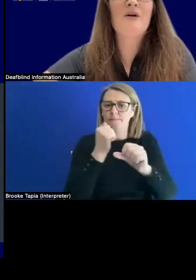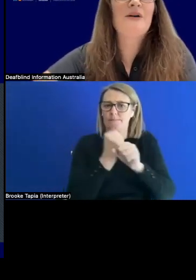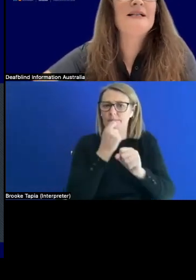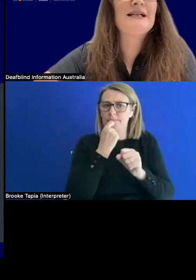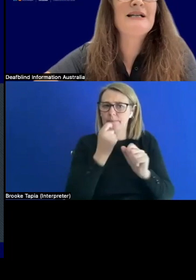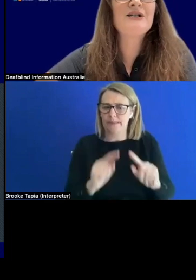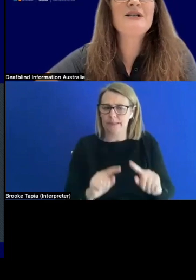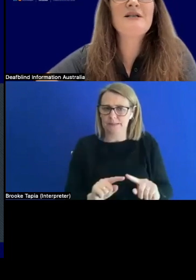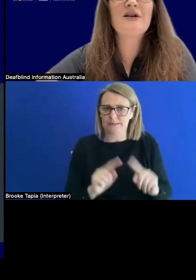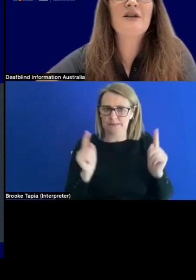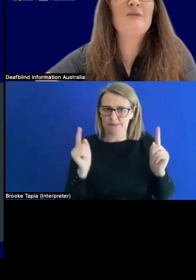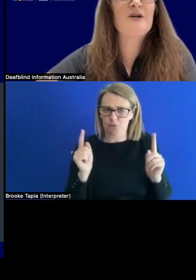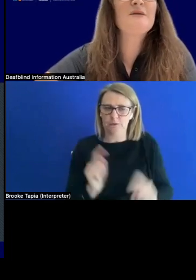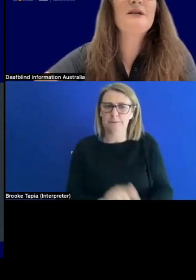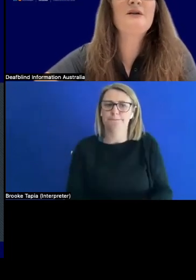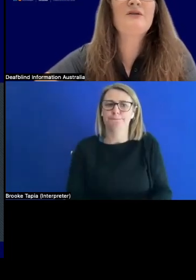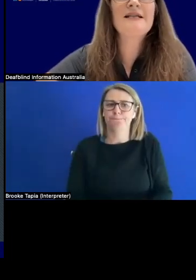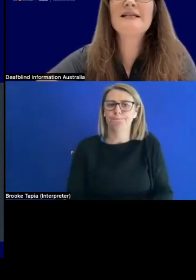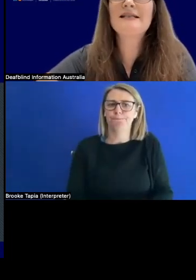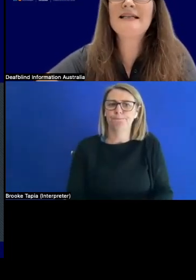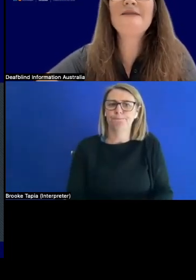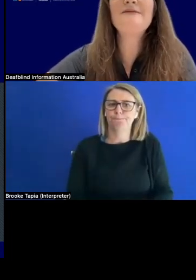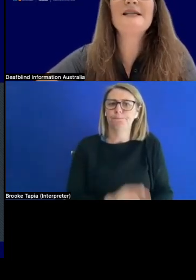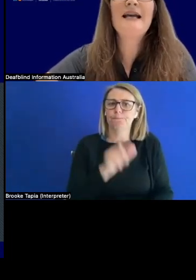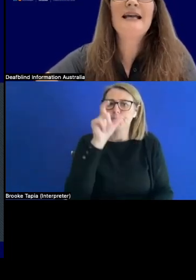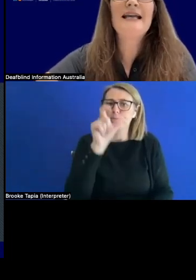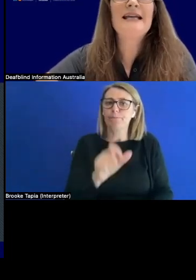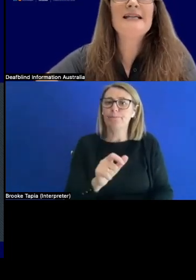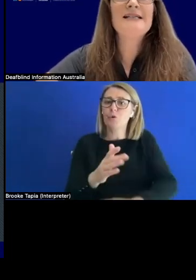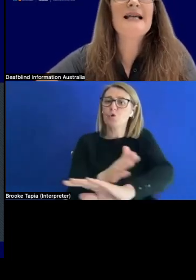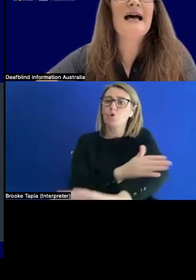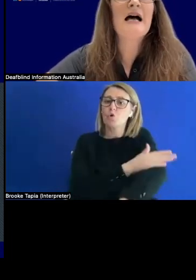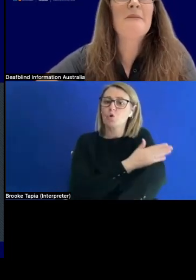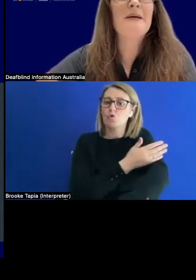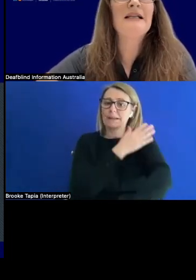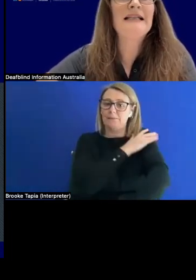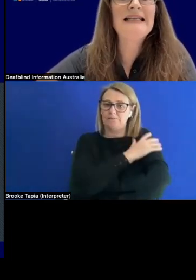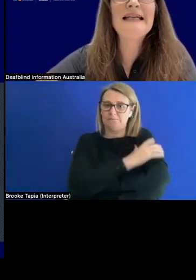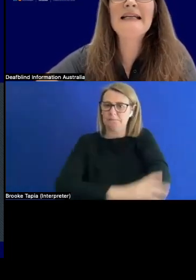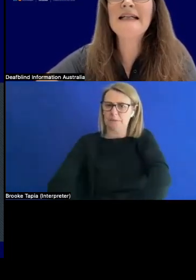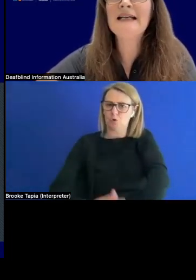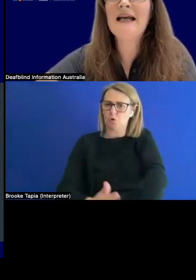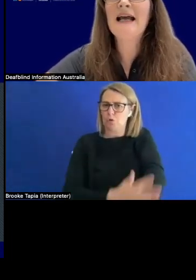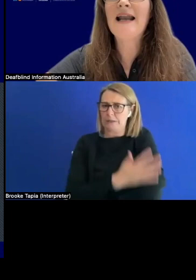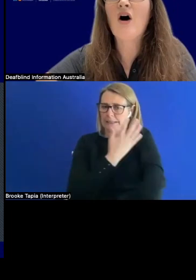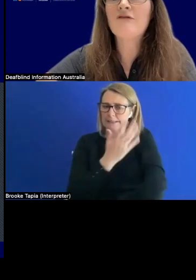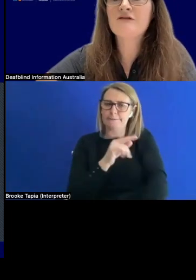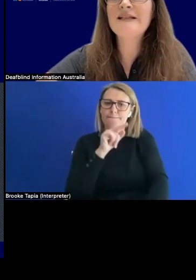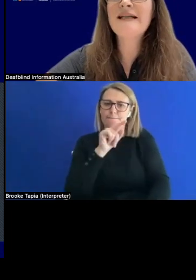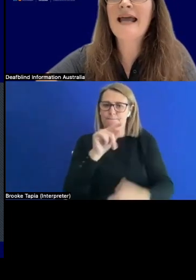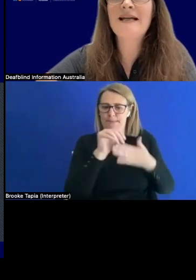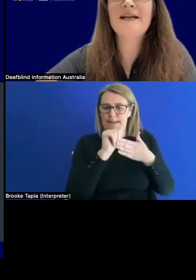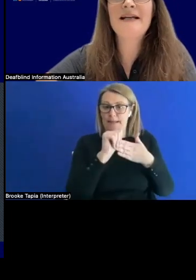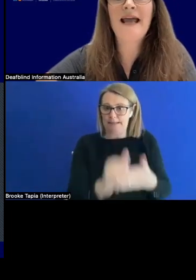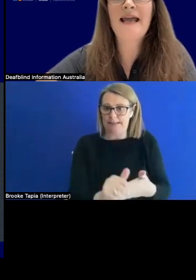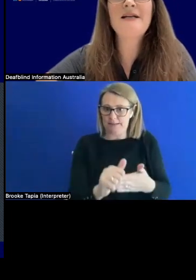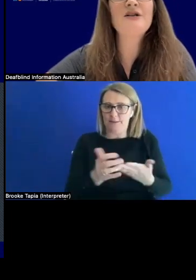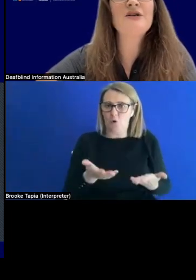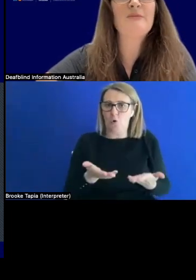orientation. The person with green sleeves is leading and offering hand under hand to the